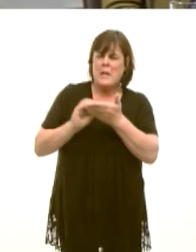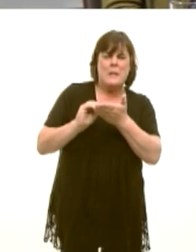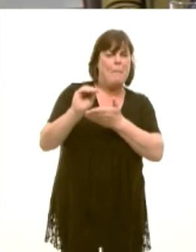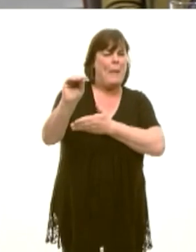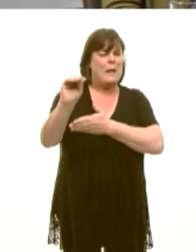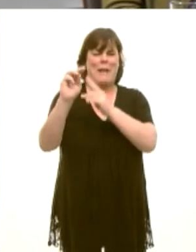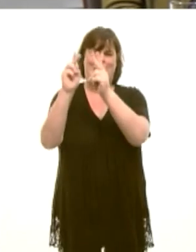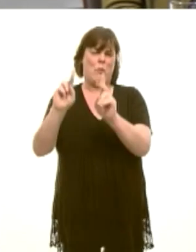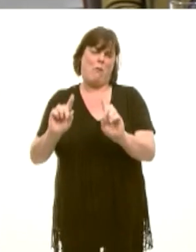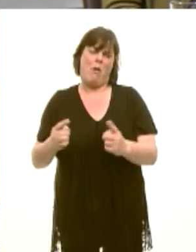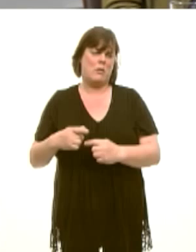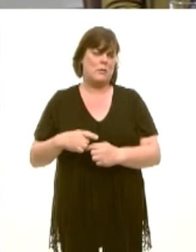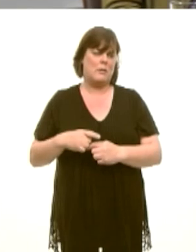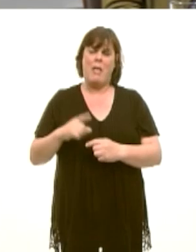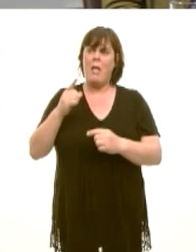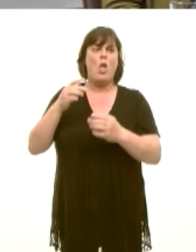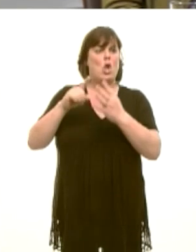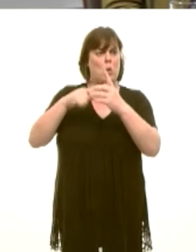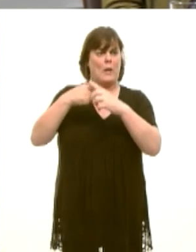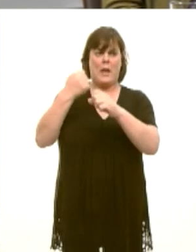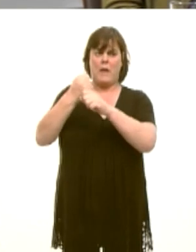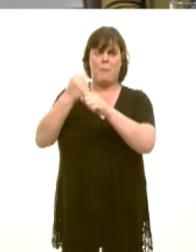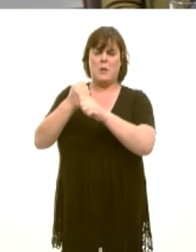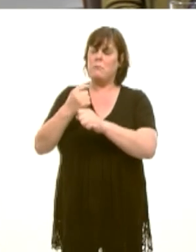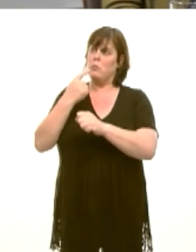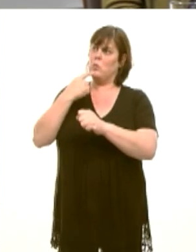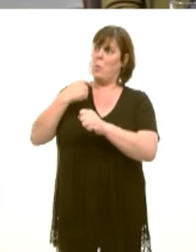told by the UK Governmentówhether we agree with this or notóthat the money will be made